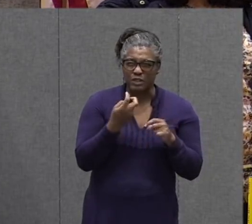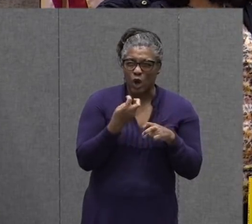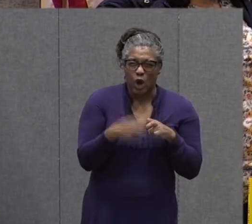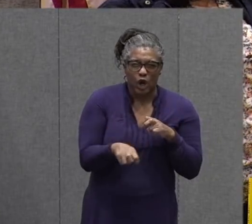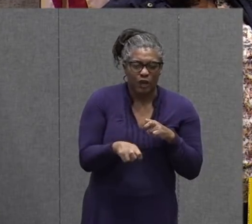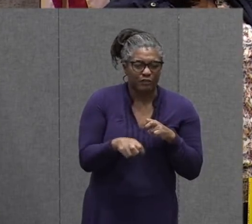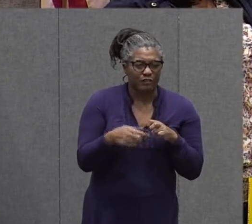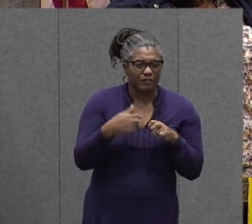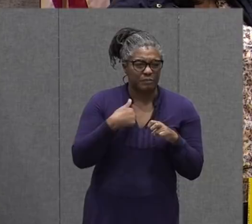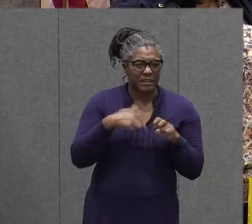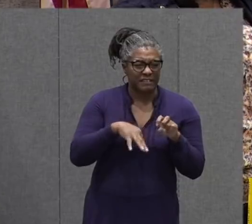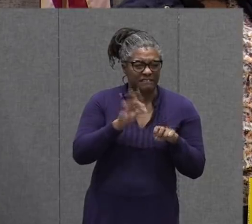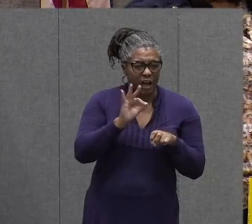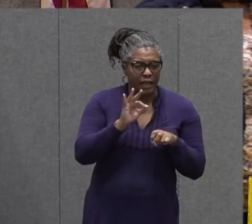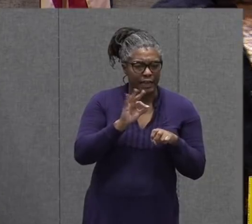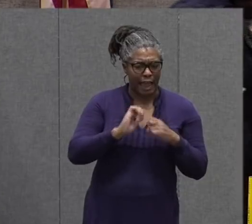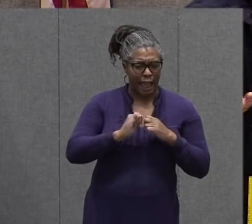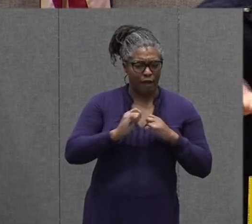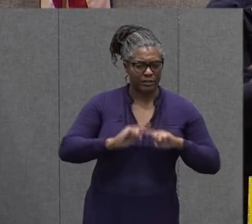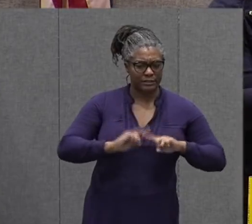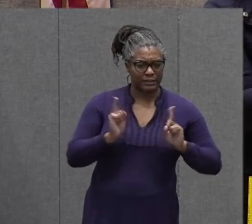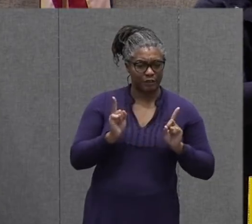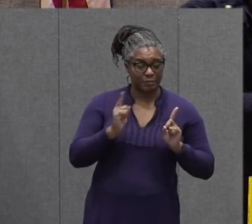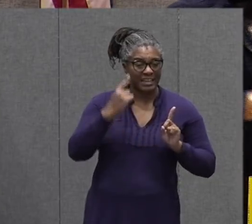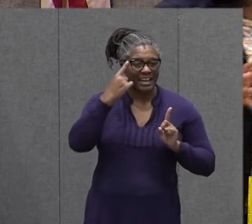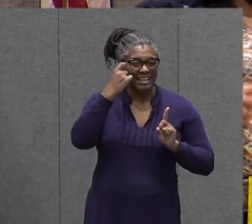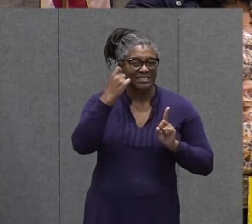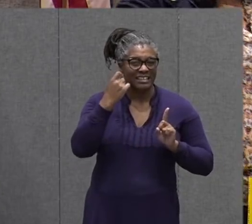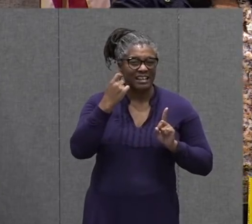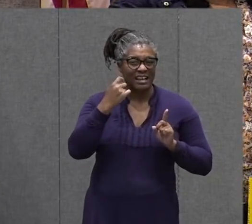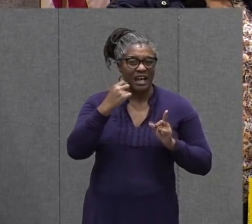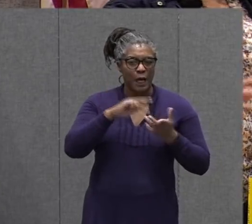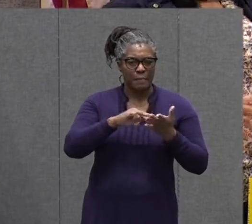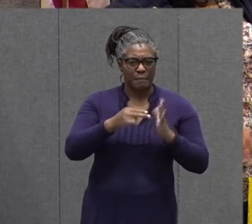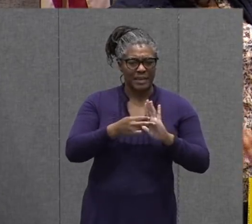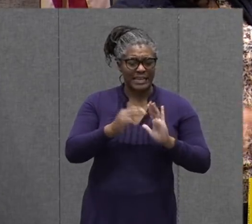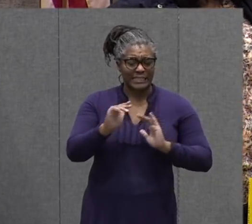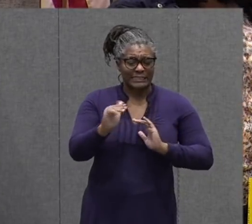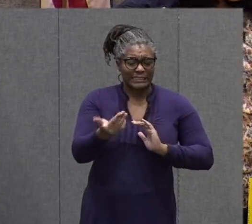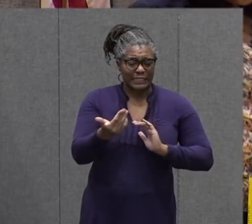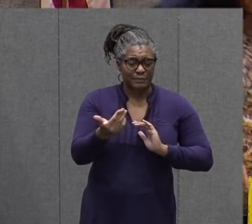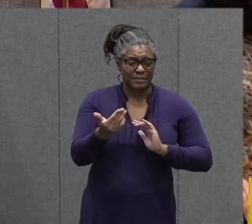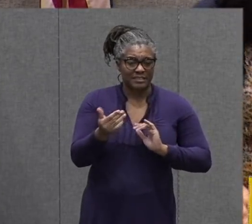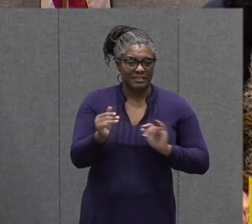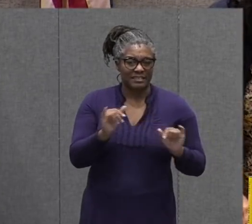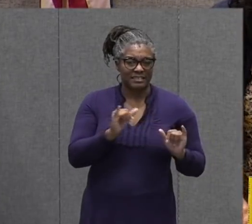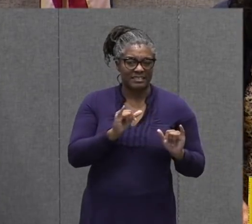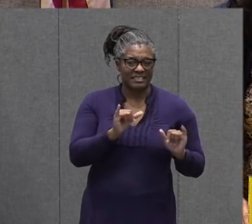Because the meanings do sound the same. [Miss Martindale] Right. [Miss Garcia] Or they kind of have similar qualities. [Miss Martindale] Correct. [Miss Garcia] So, the first one we're going